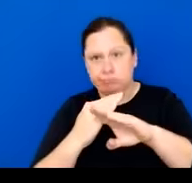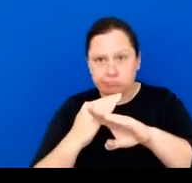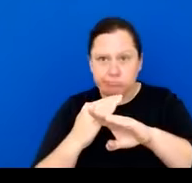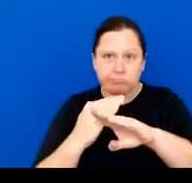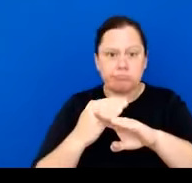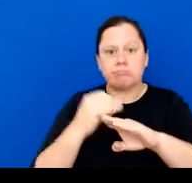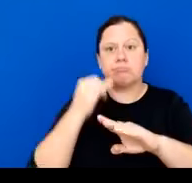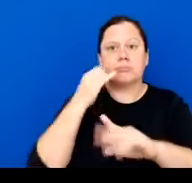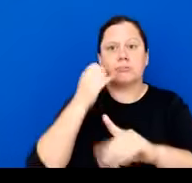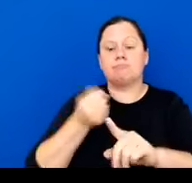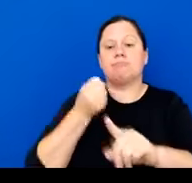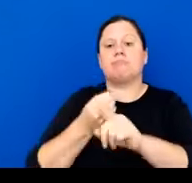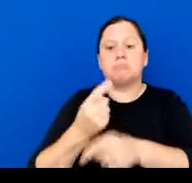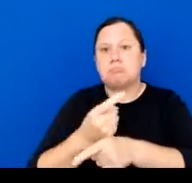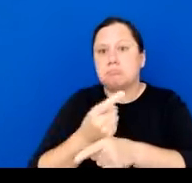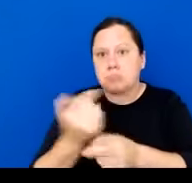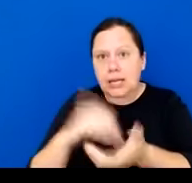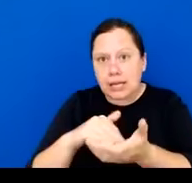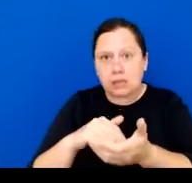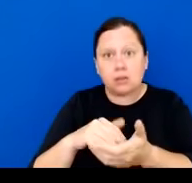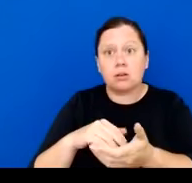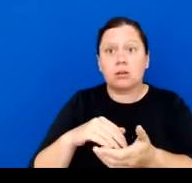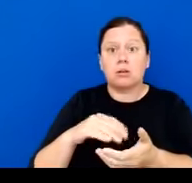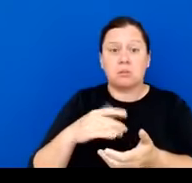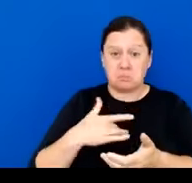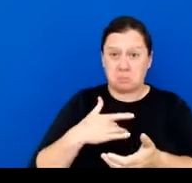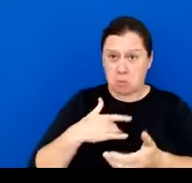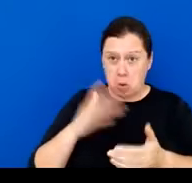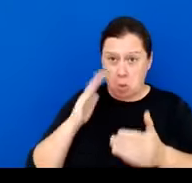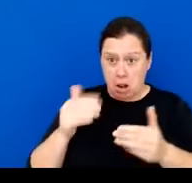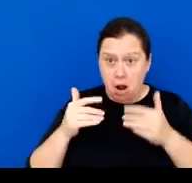this anytime soon based off of the fire activity interior